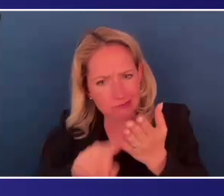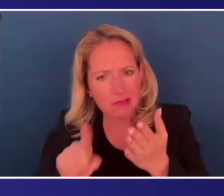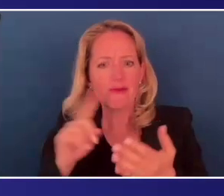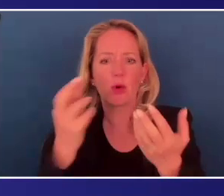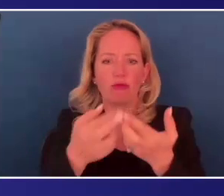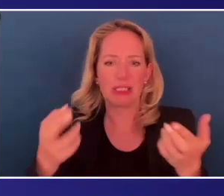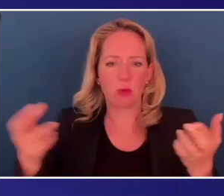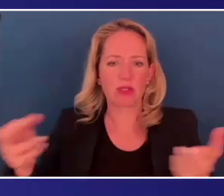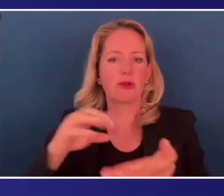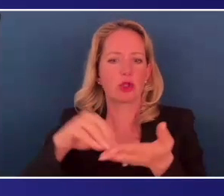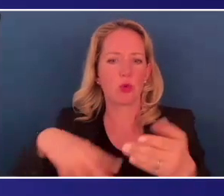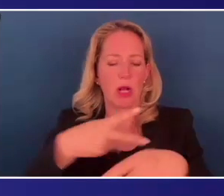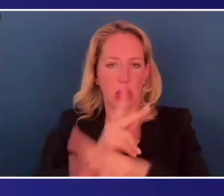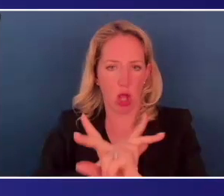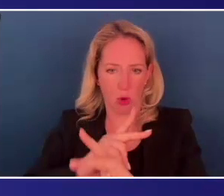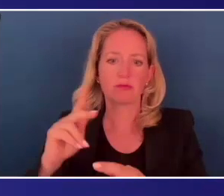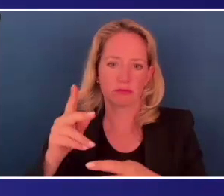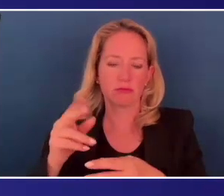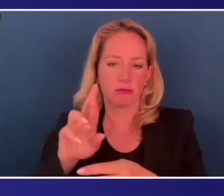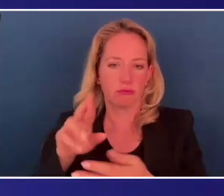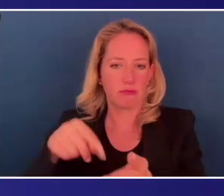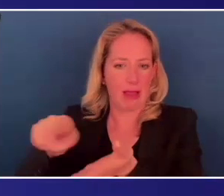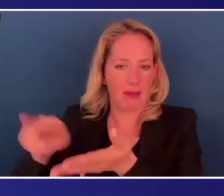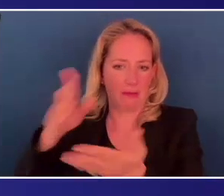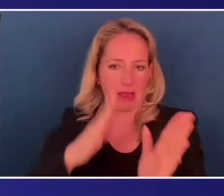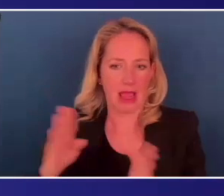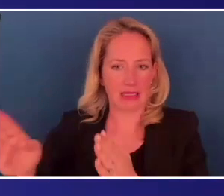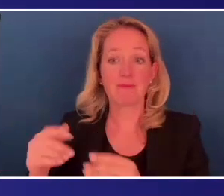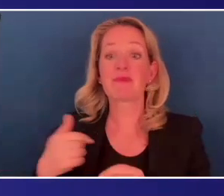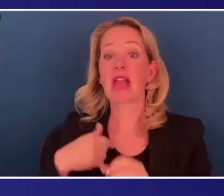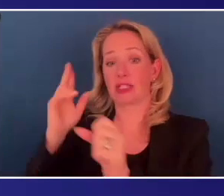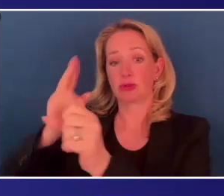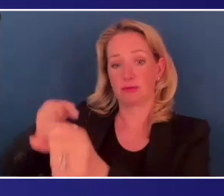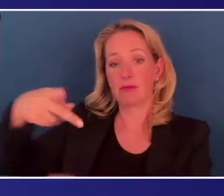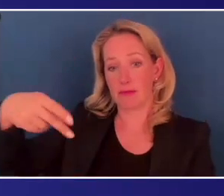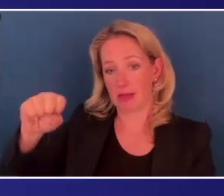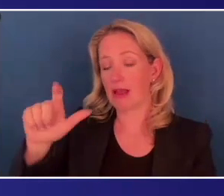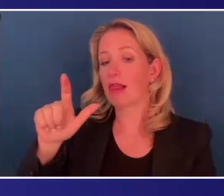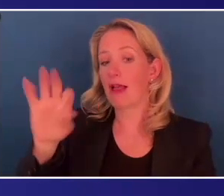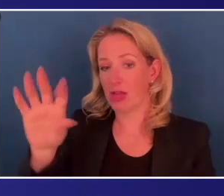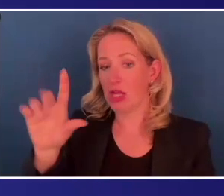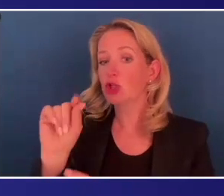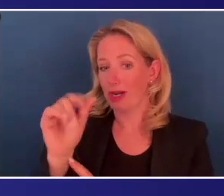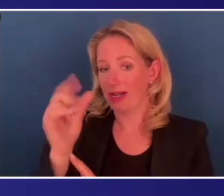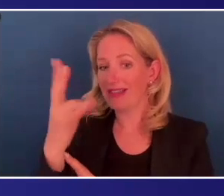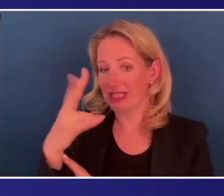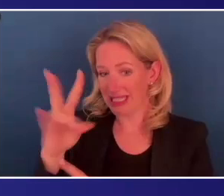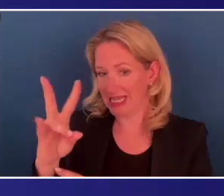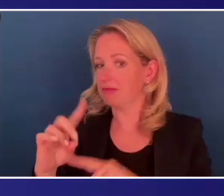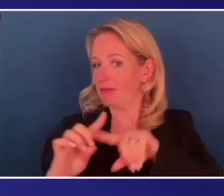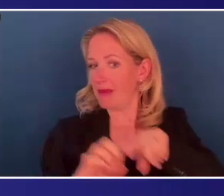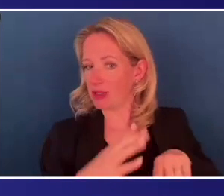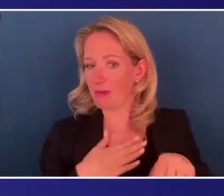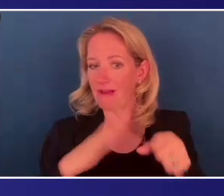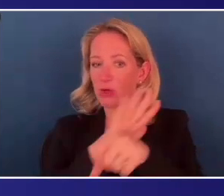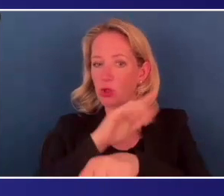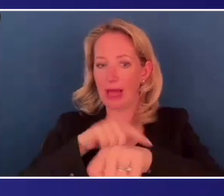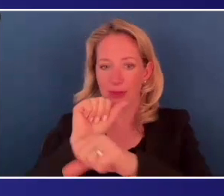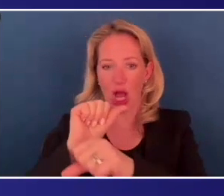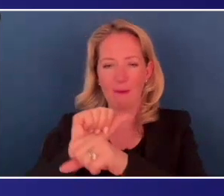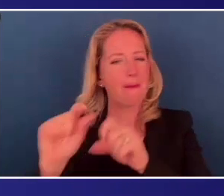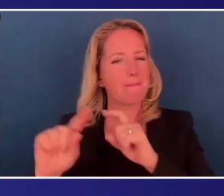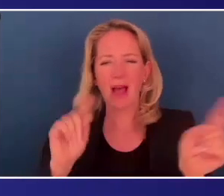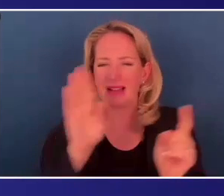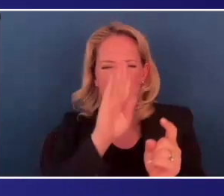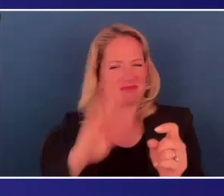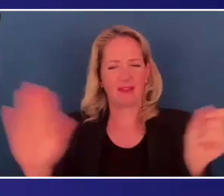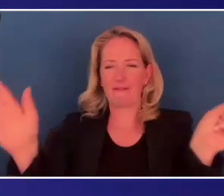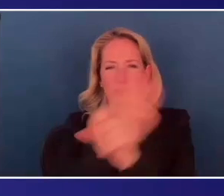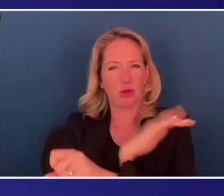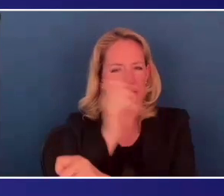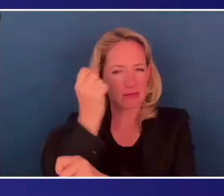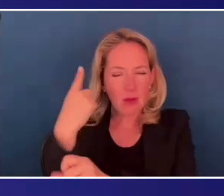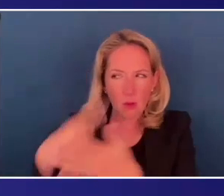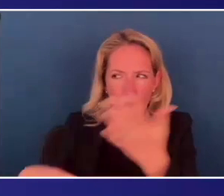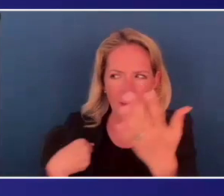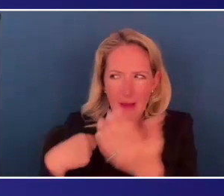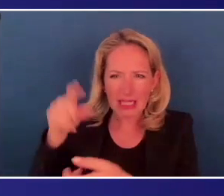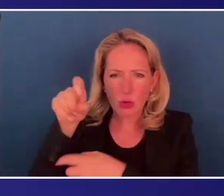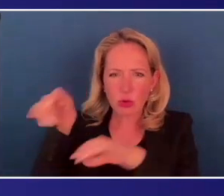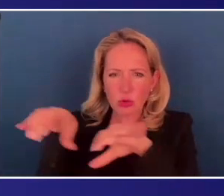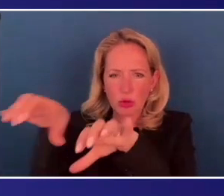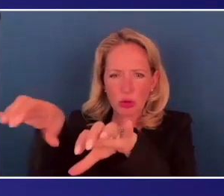I finally enrolled in PSLEF in September of 2,017 based on my full-time job, but I never felt like I fully understood what I was supposed to do in order to have my payment counts updated.